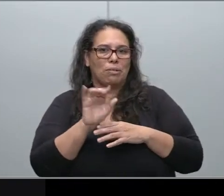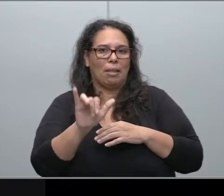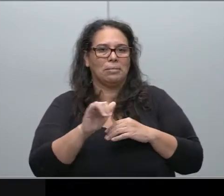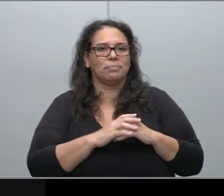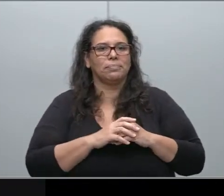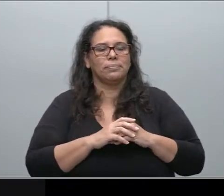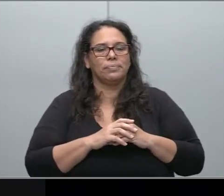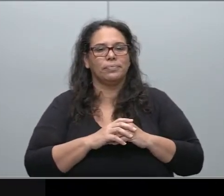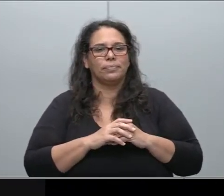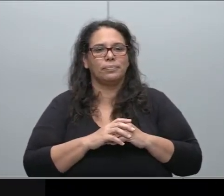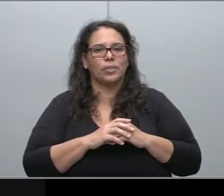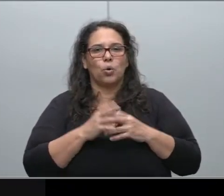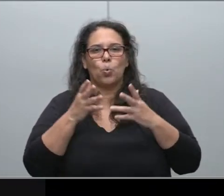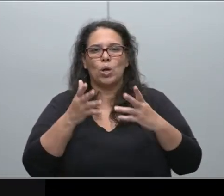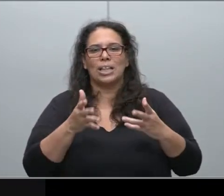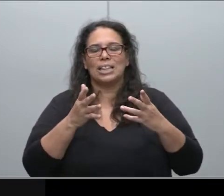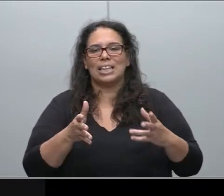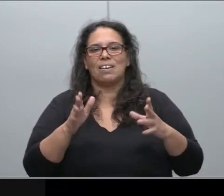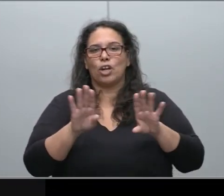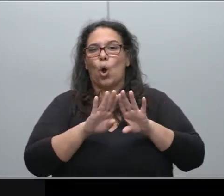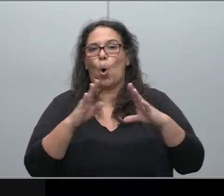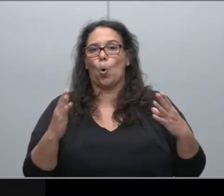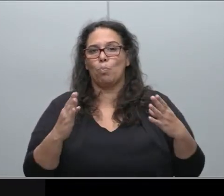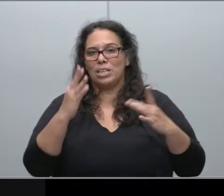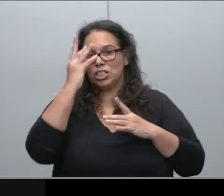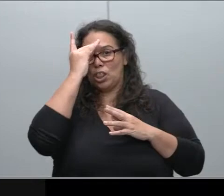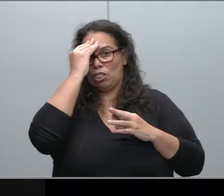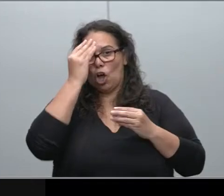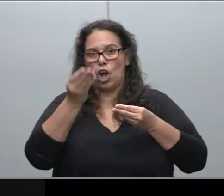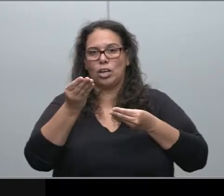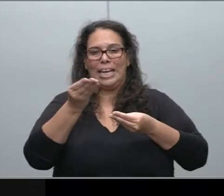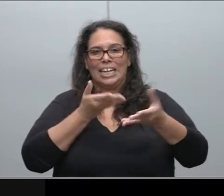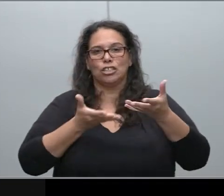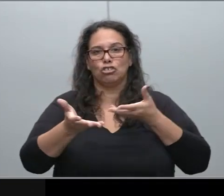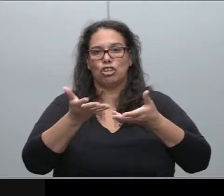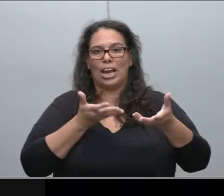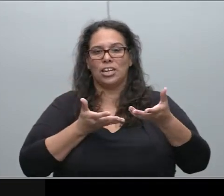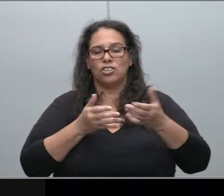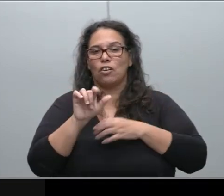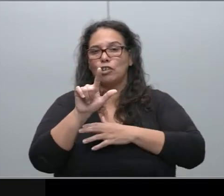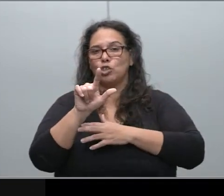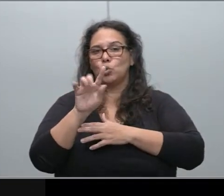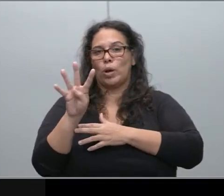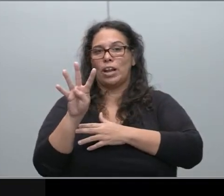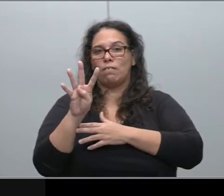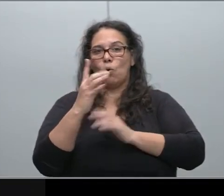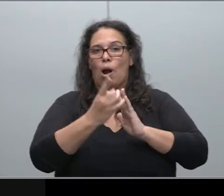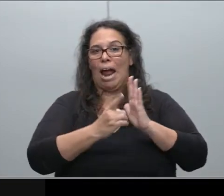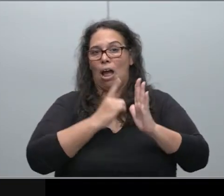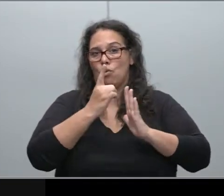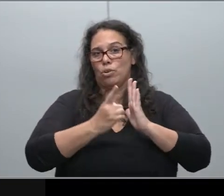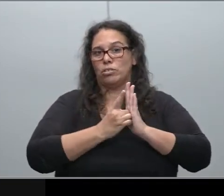All right, so you go to tejoin.com, and then you're gonna punch in this code and that's gonna enter you into the first Thought Exchange, the first round.